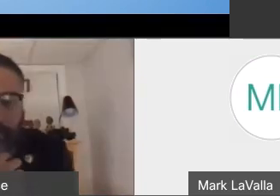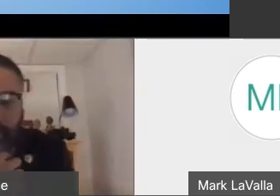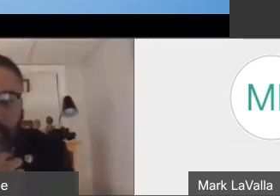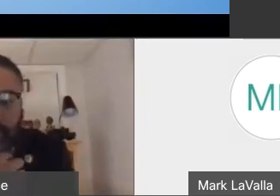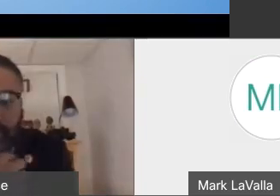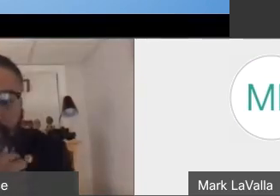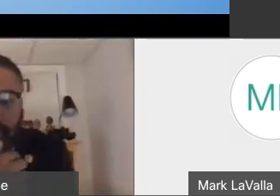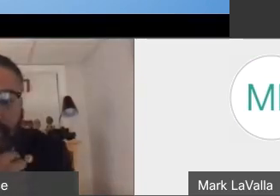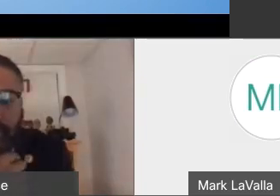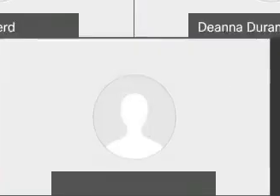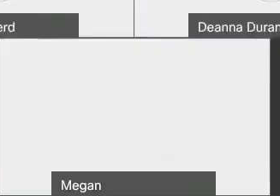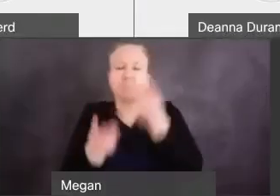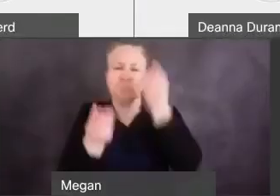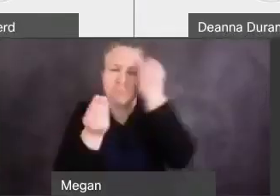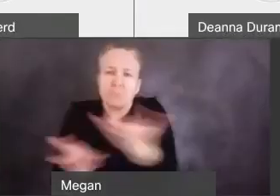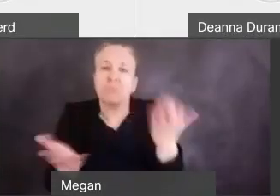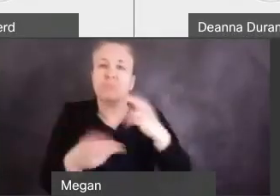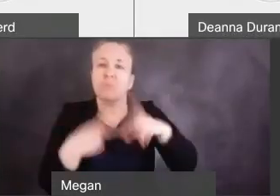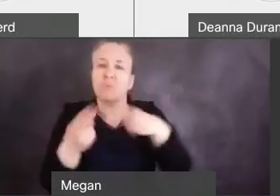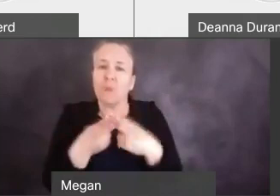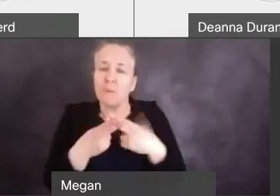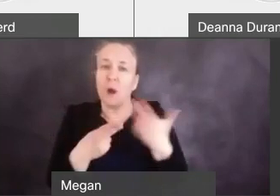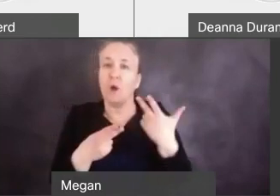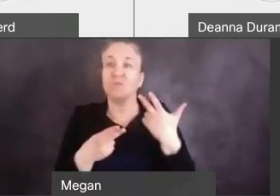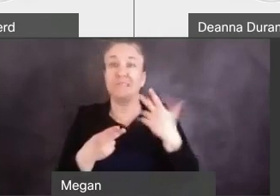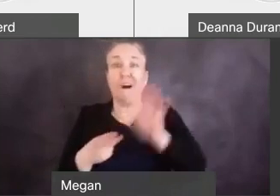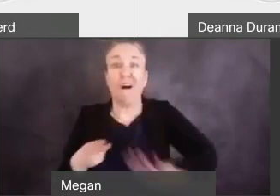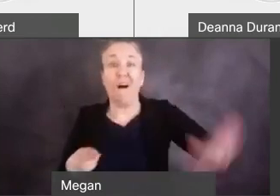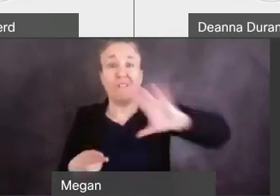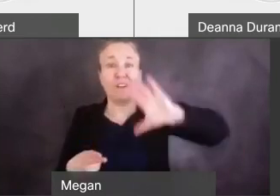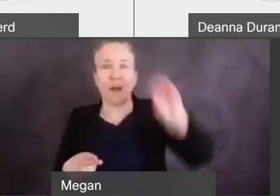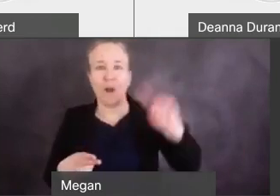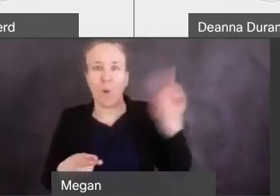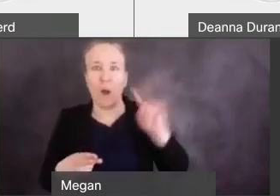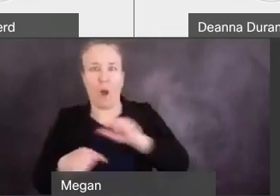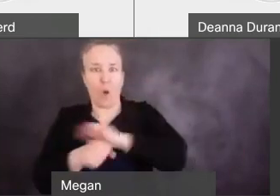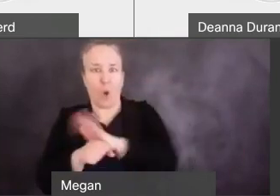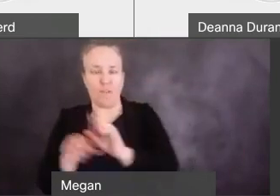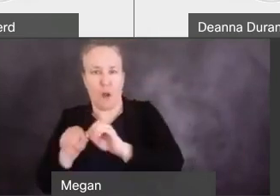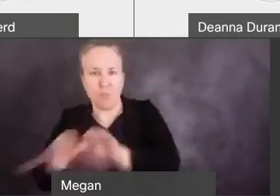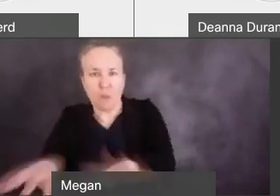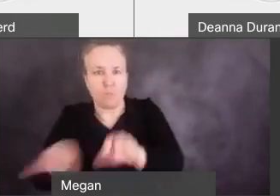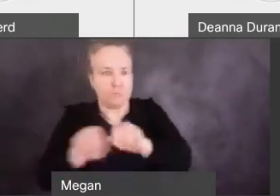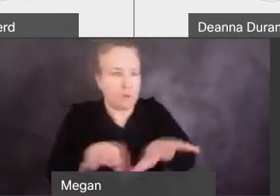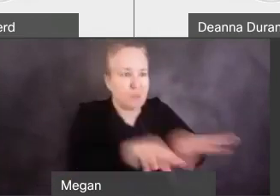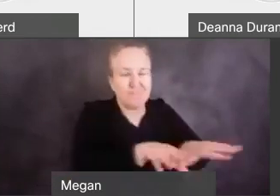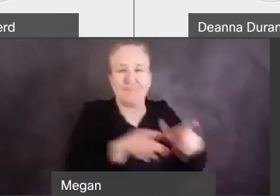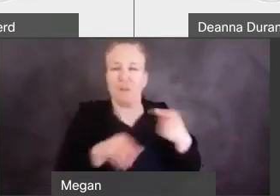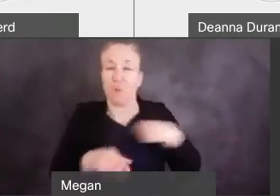information about outbreaks around the County and we do this in an effort just to remind everyone